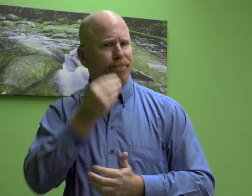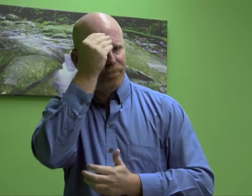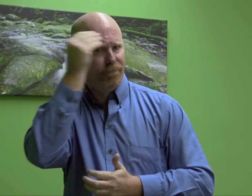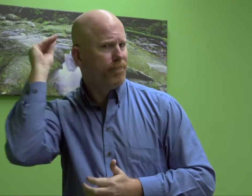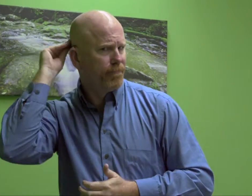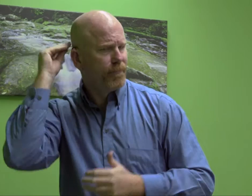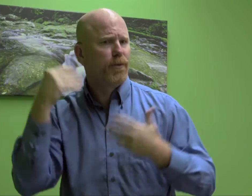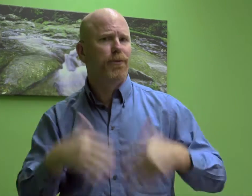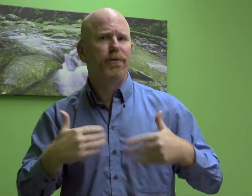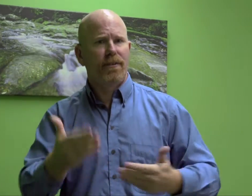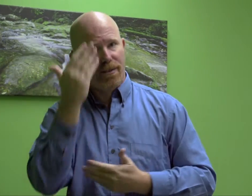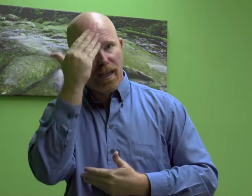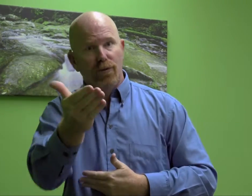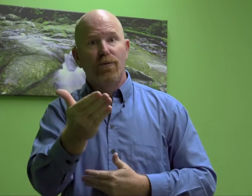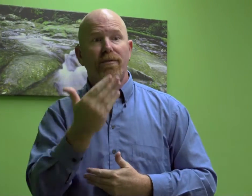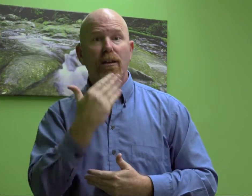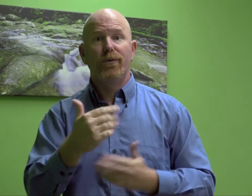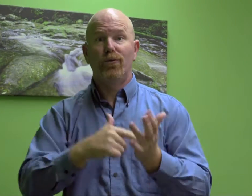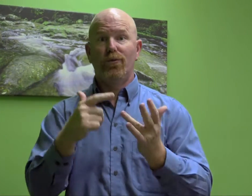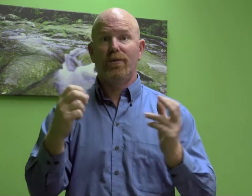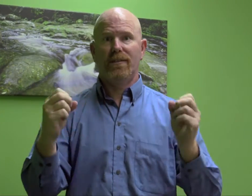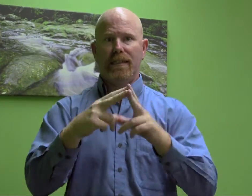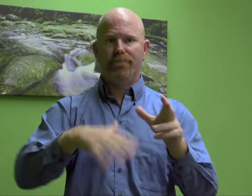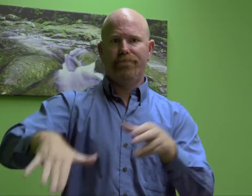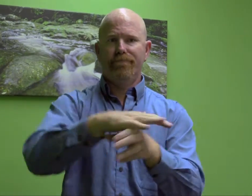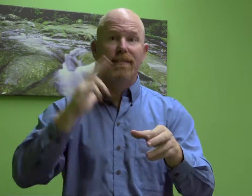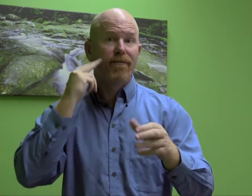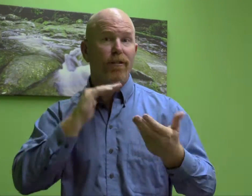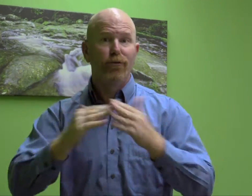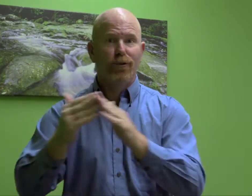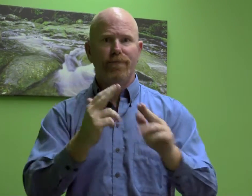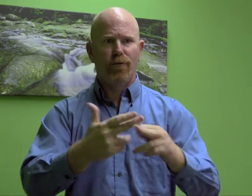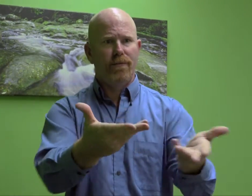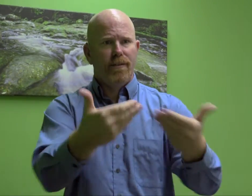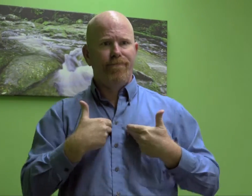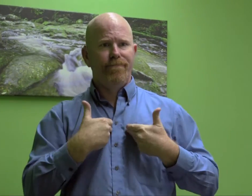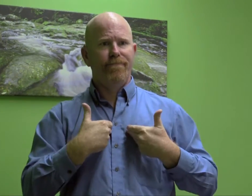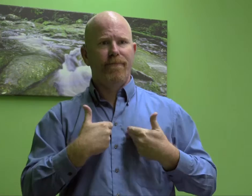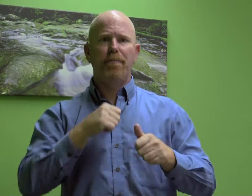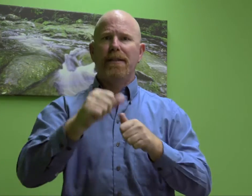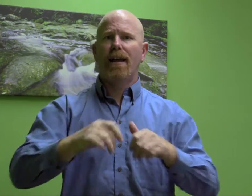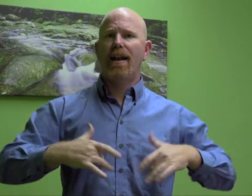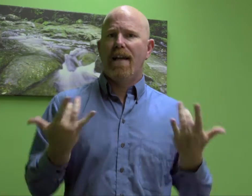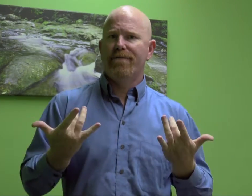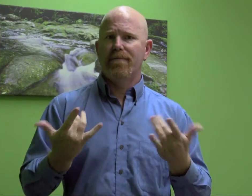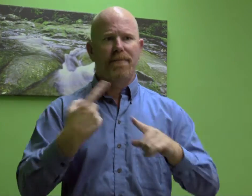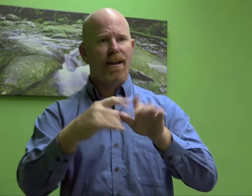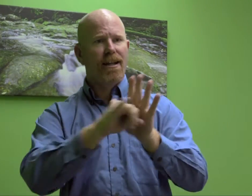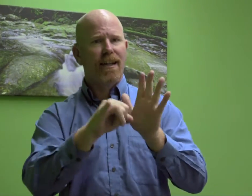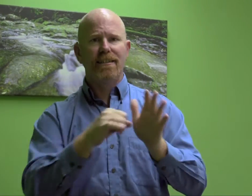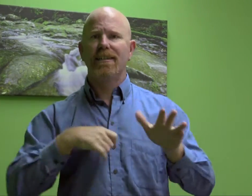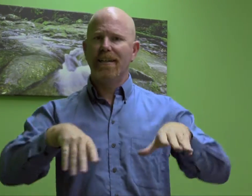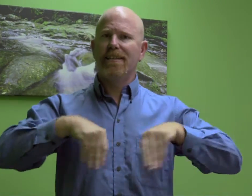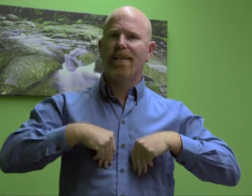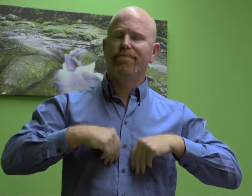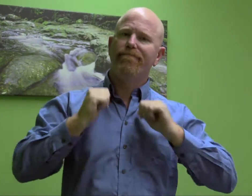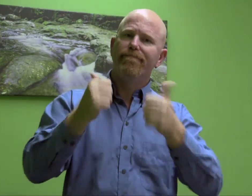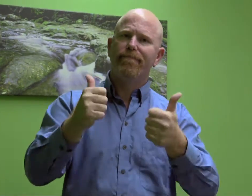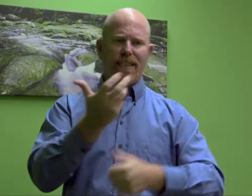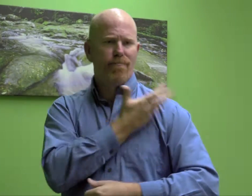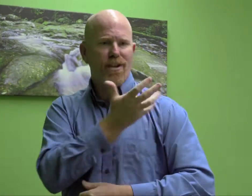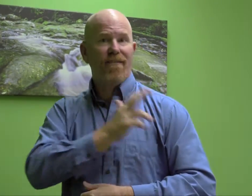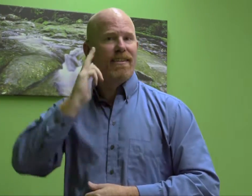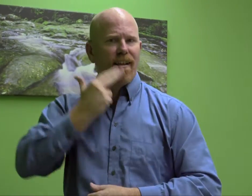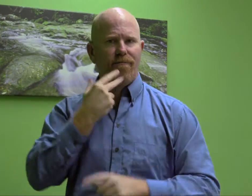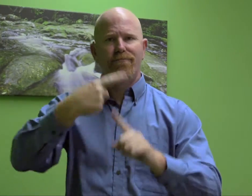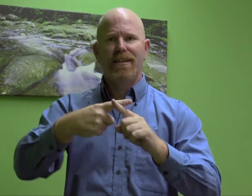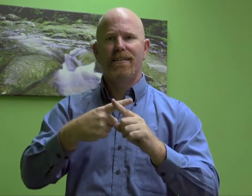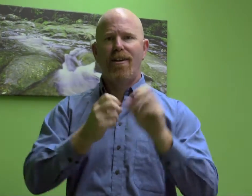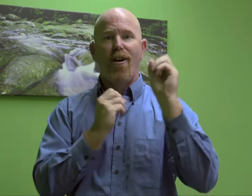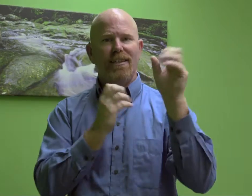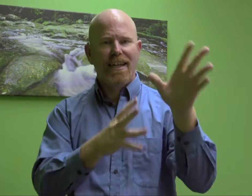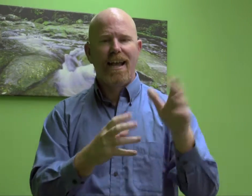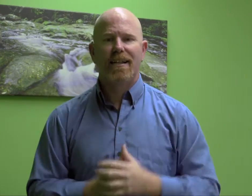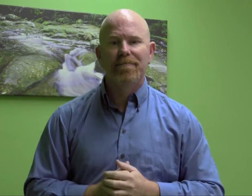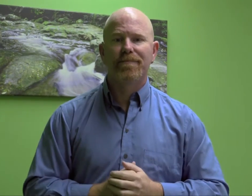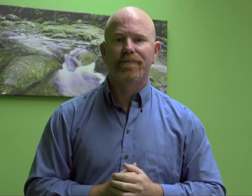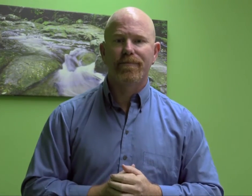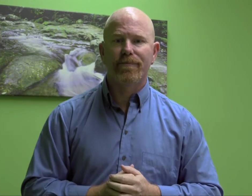Thankyou to the Sydney deaf community for giving me a better life and for the discovery of my deaf identity.